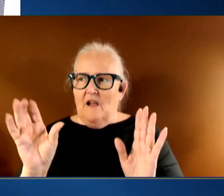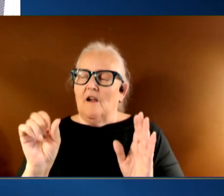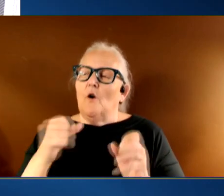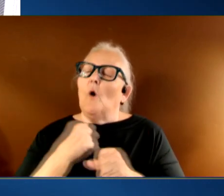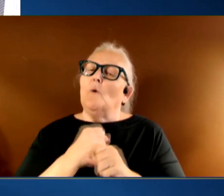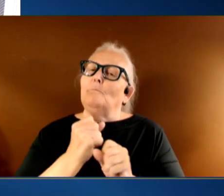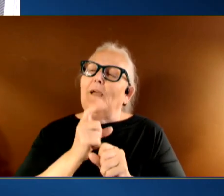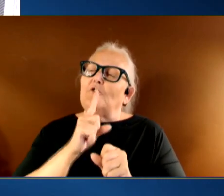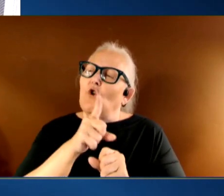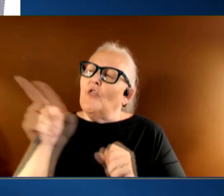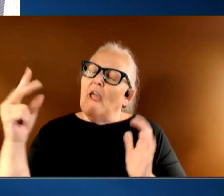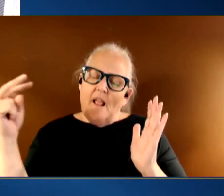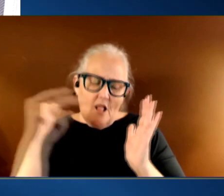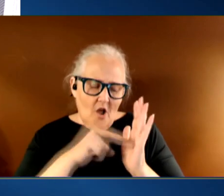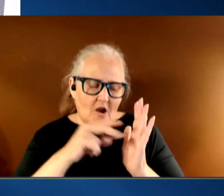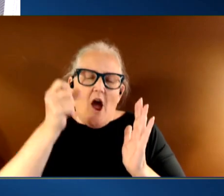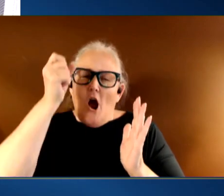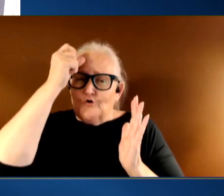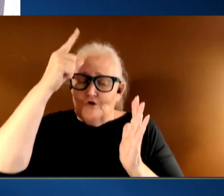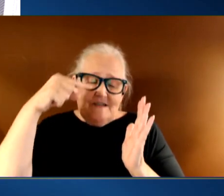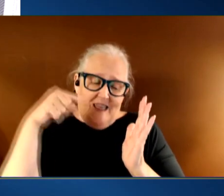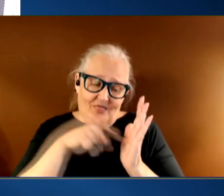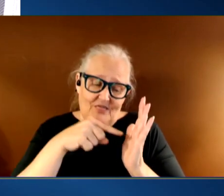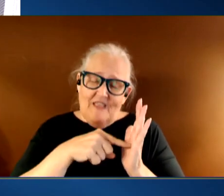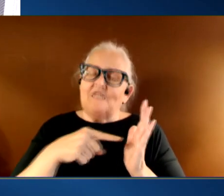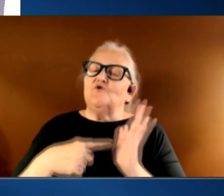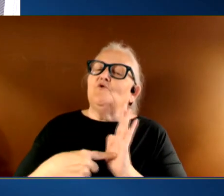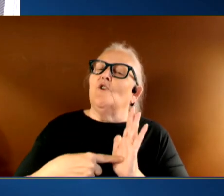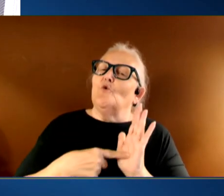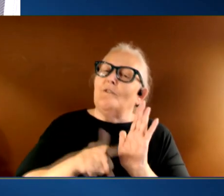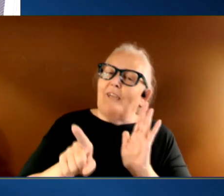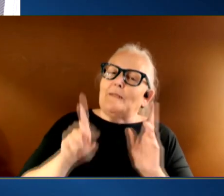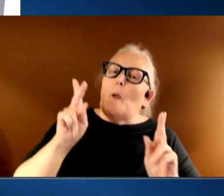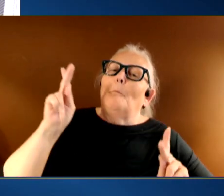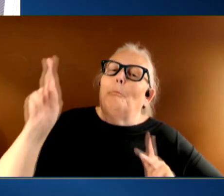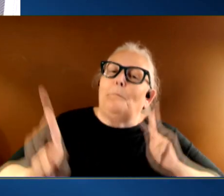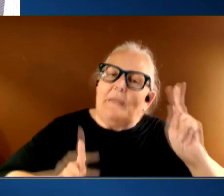the stories and then the data, make it more visible to our policy makers. So,